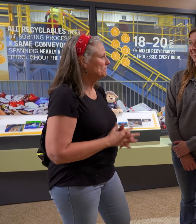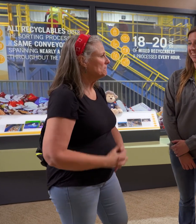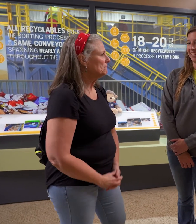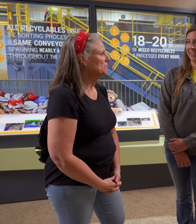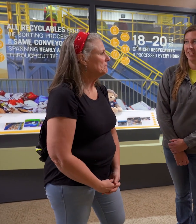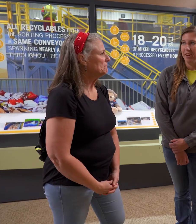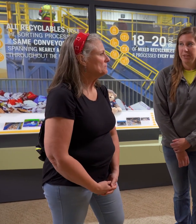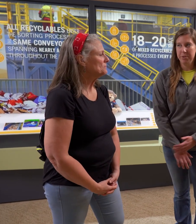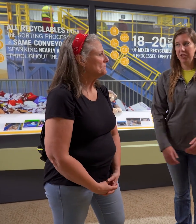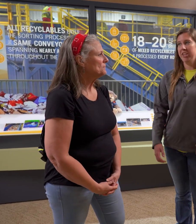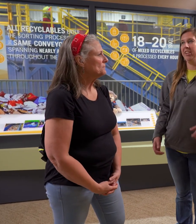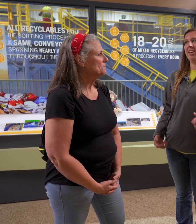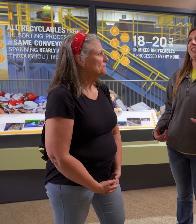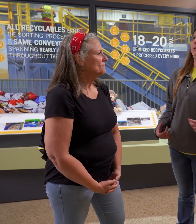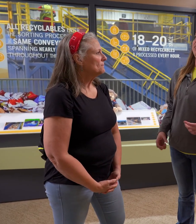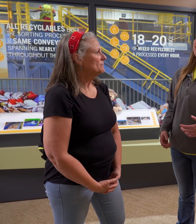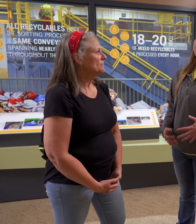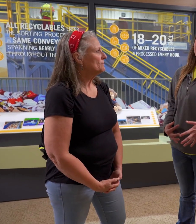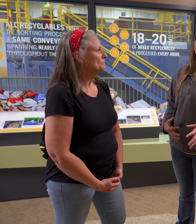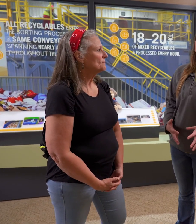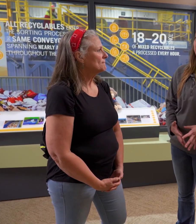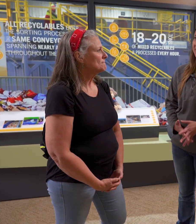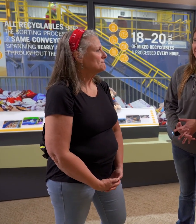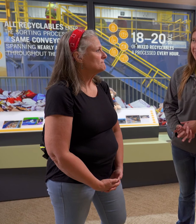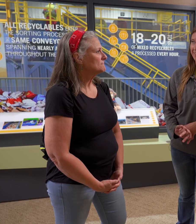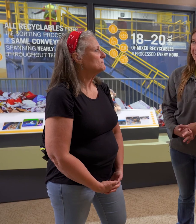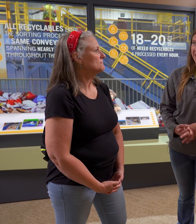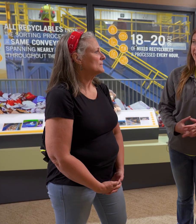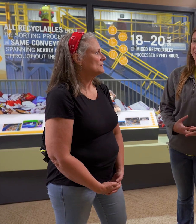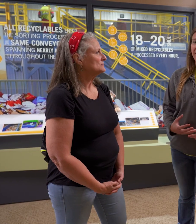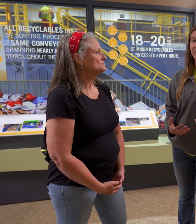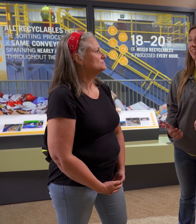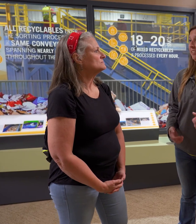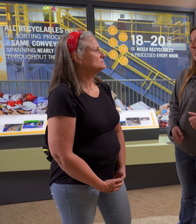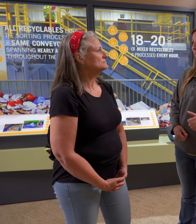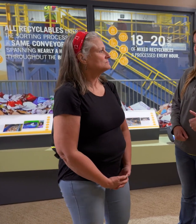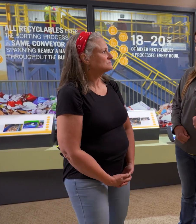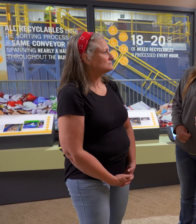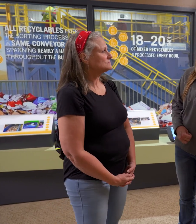with it? The machine uses spinning metal discs and as the glass hits those disks,